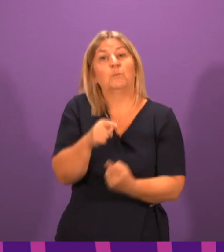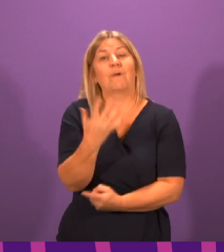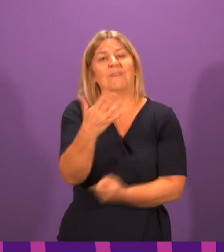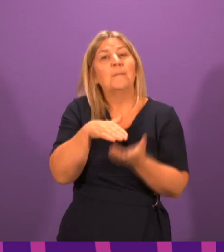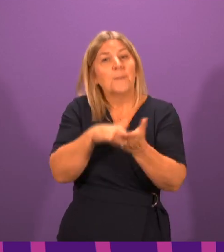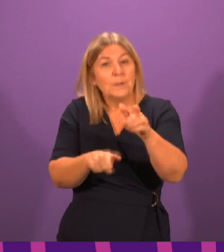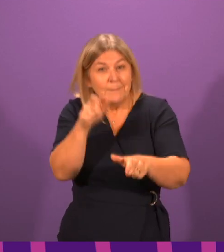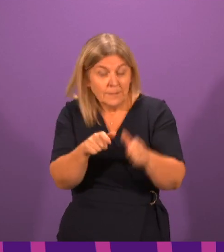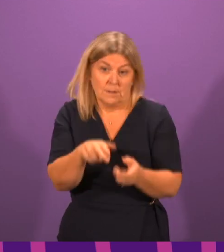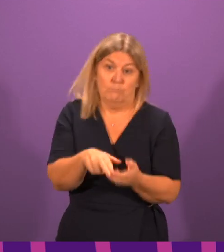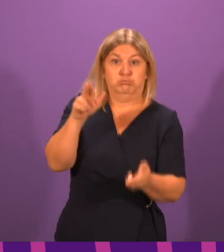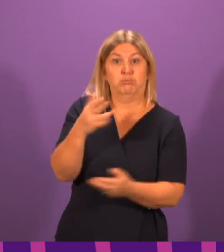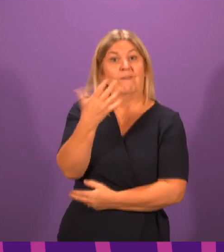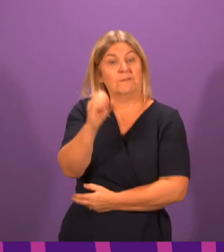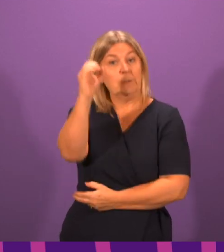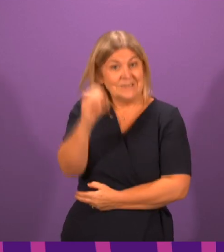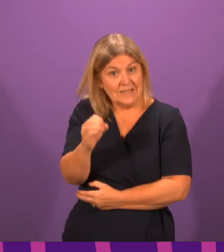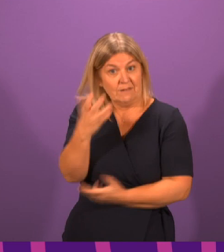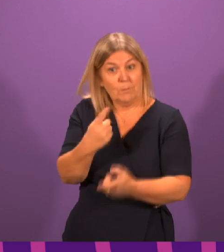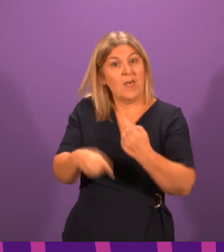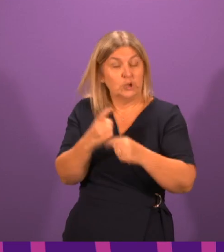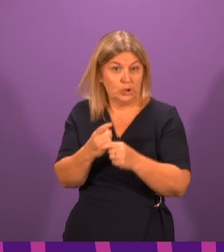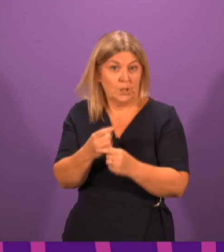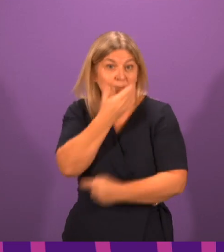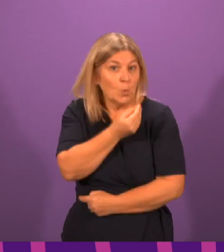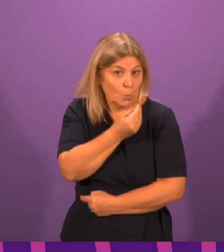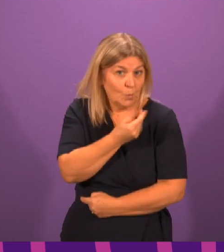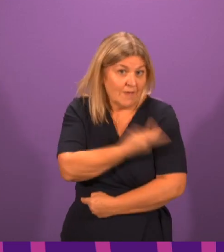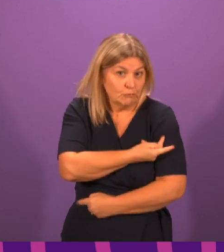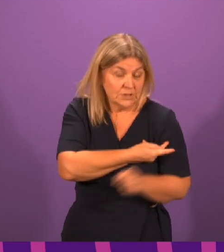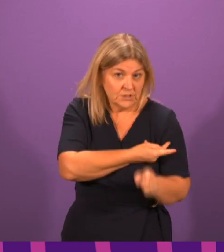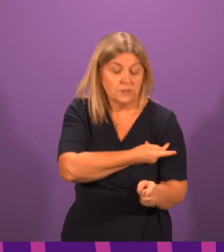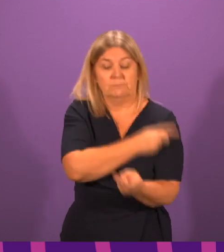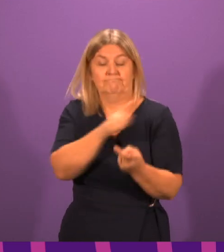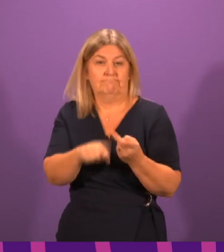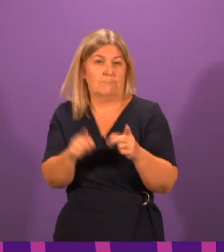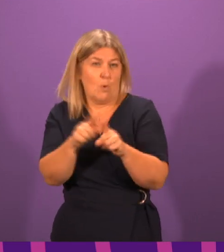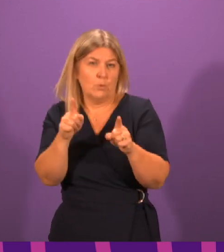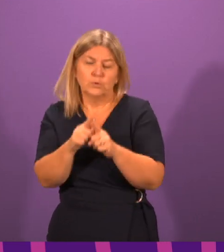increase of 50 per cent over last year—and to be ready to deliver a safe and effective